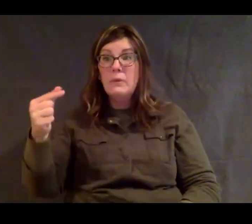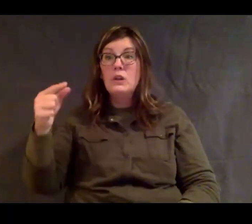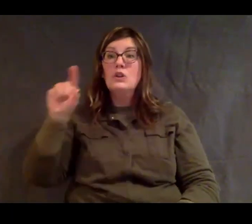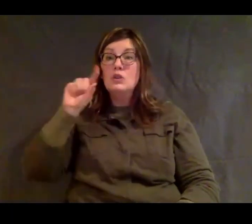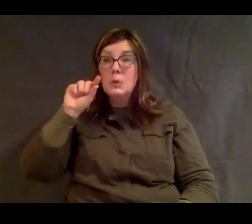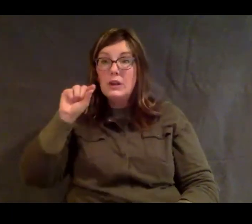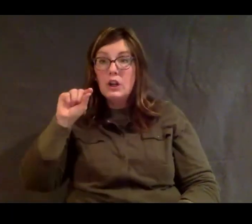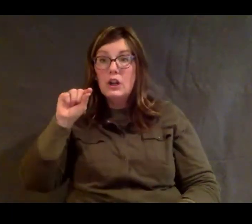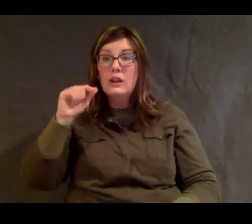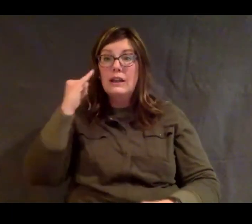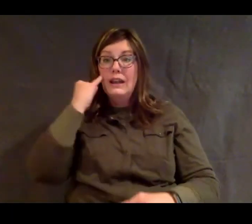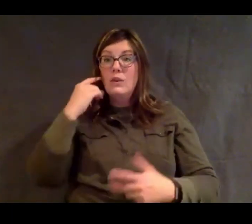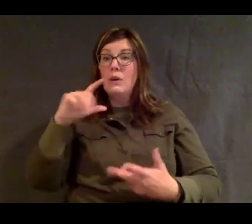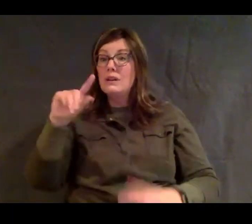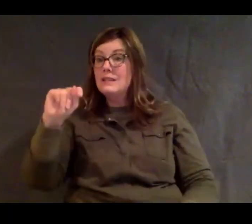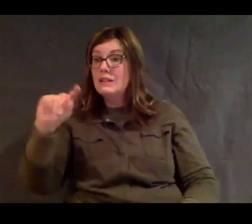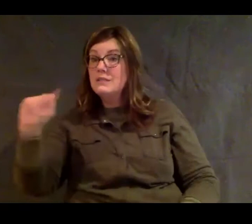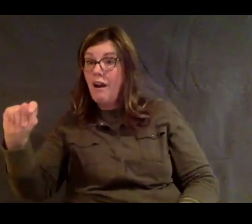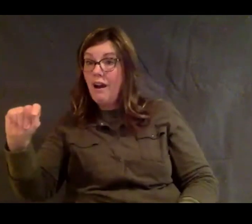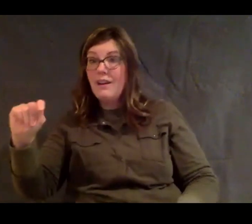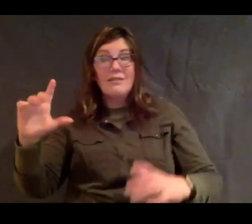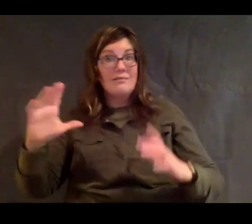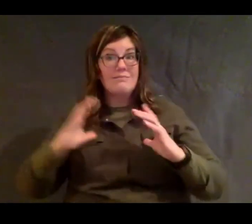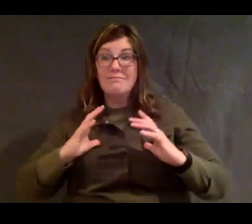can follow me there too and send me some pointers because i don't know what i'm doing on that